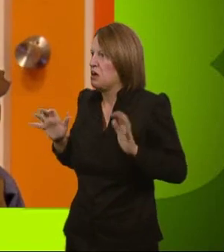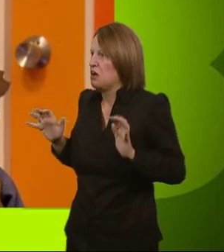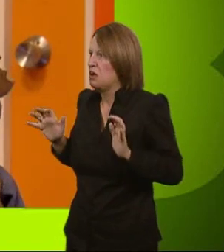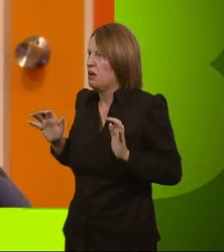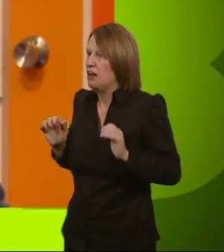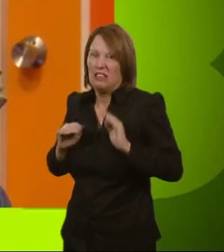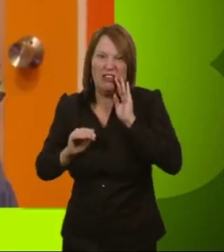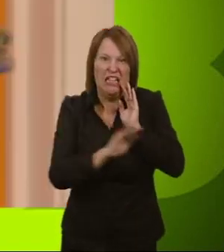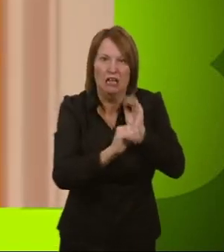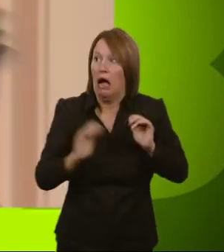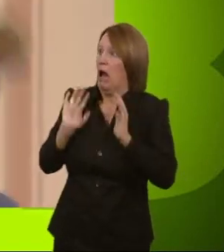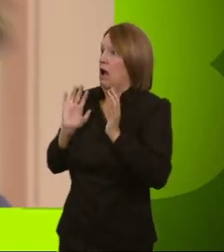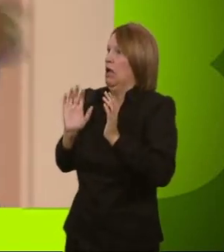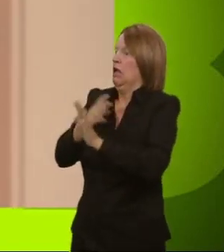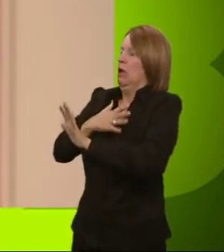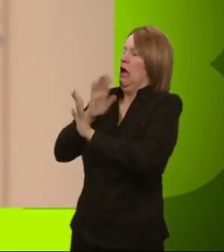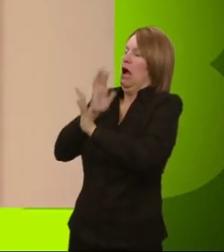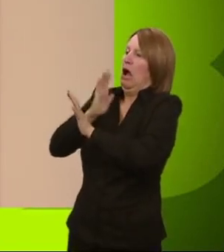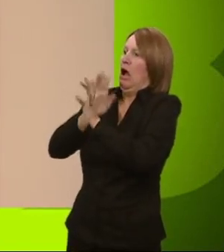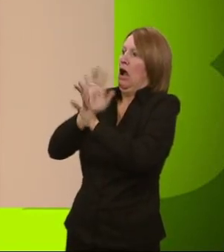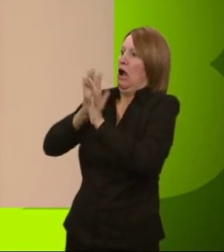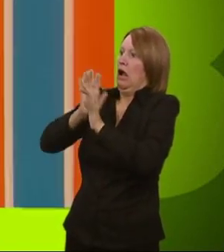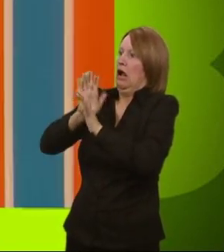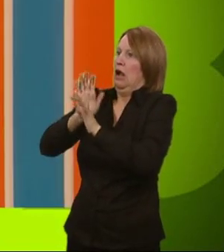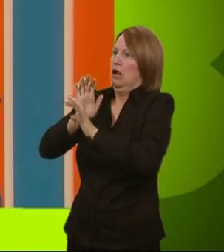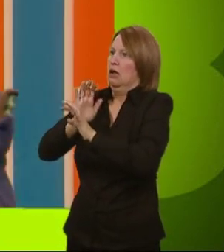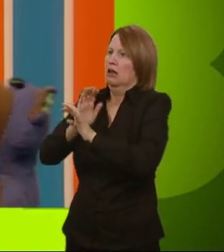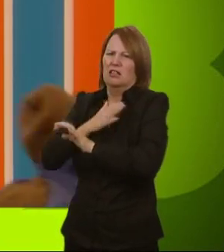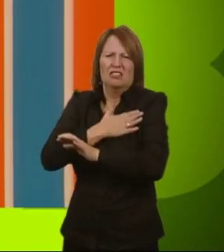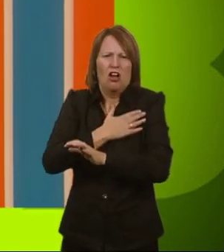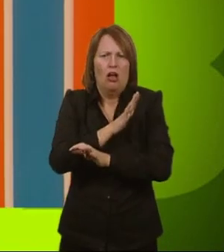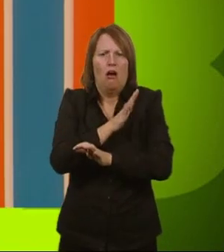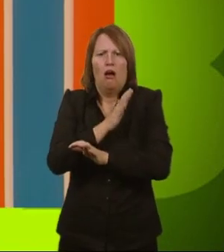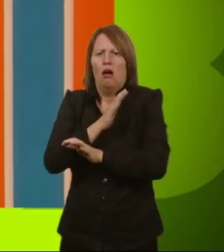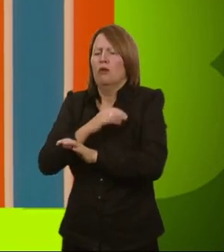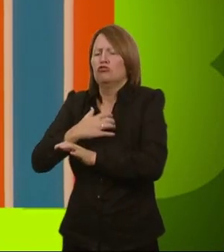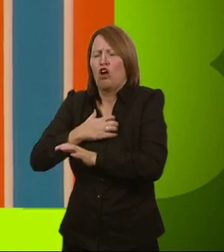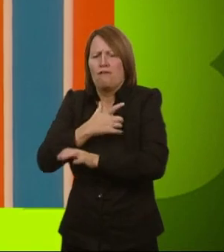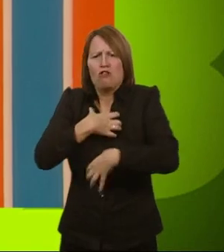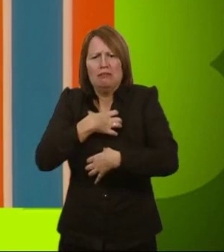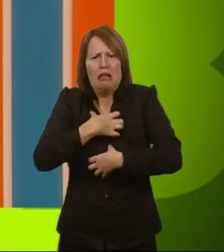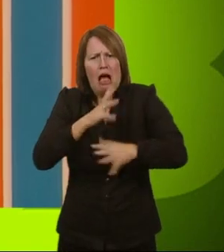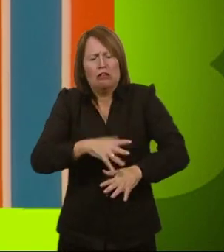ni sorry to scare you again